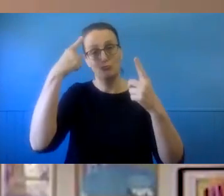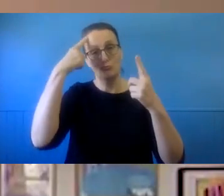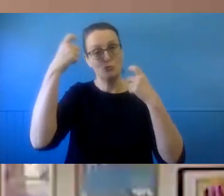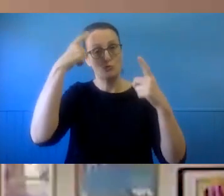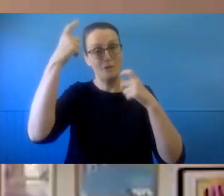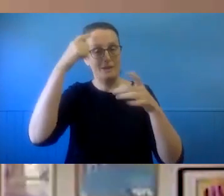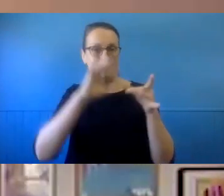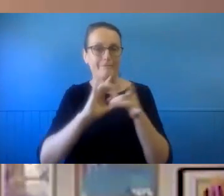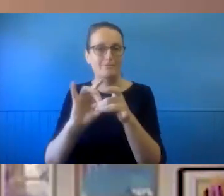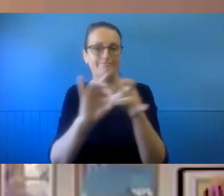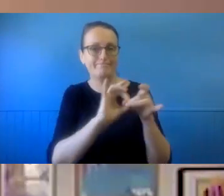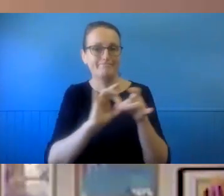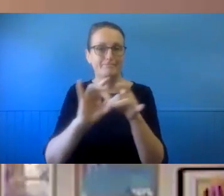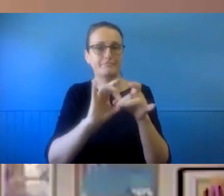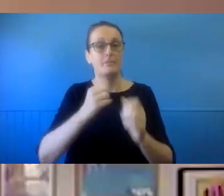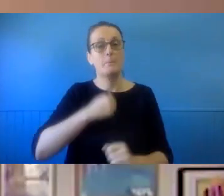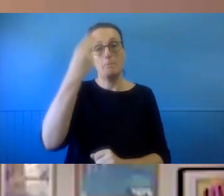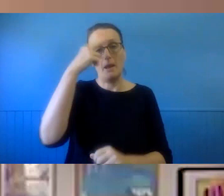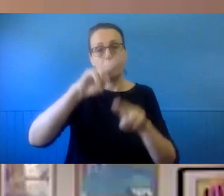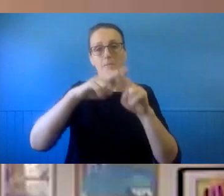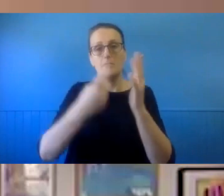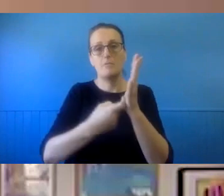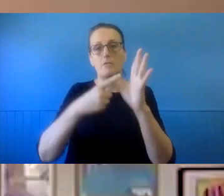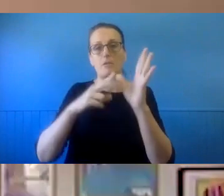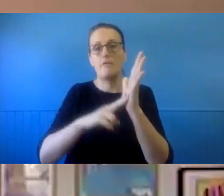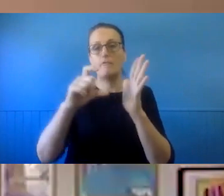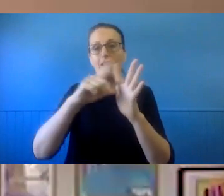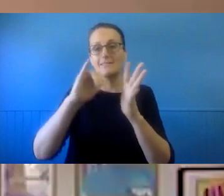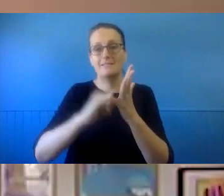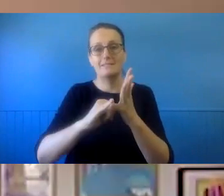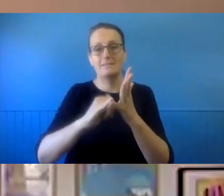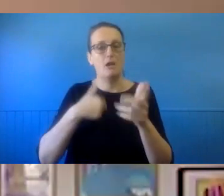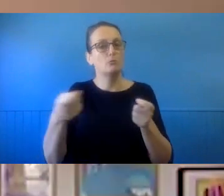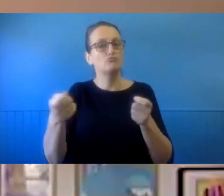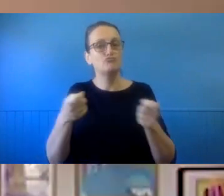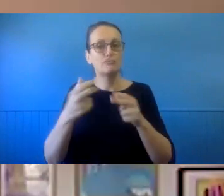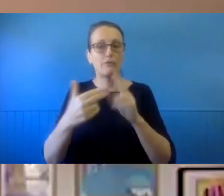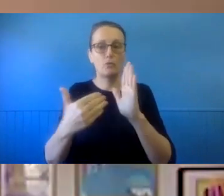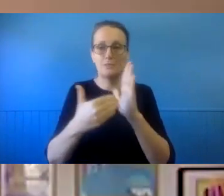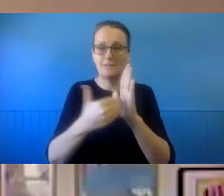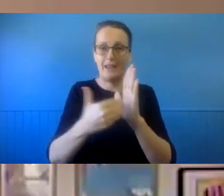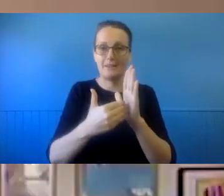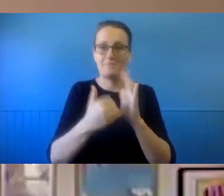My name is Frances, and I am your host for today's session. It is with great pleasure